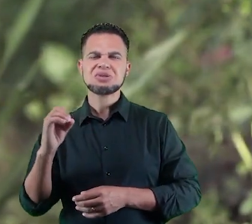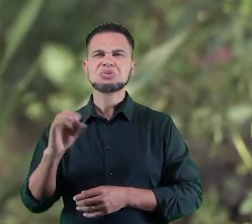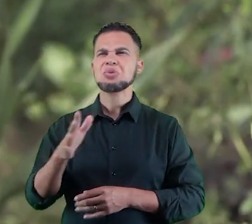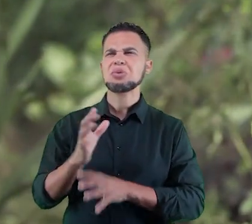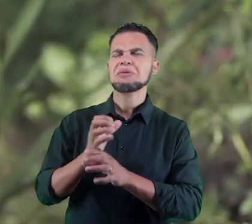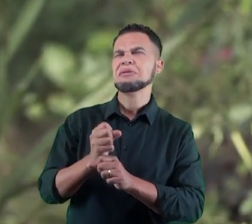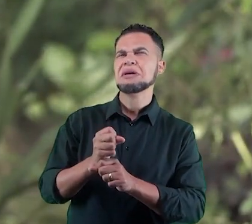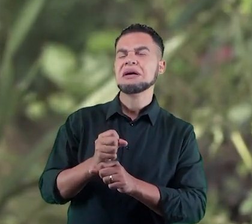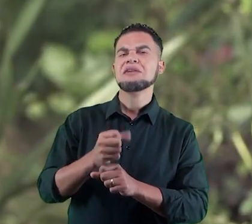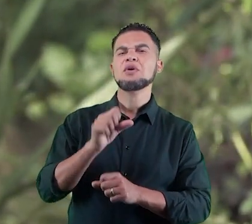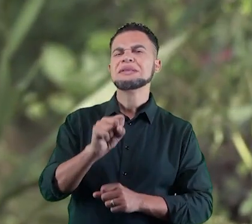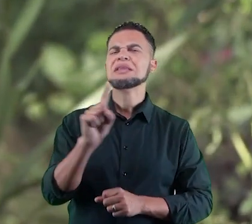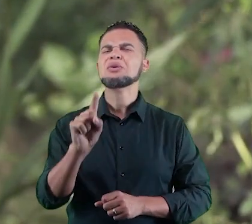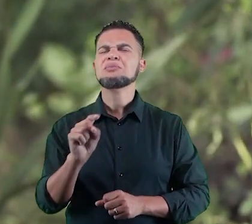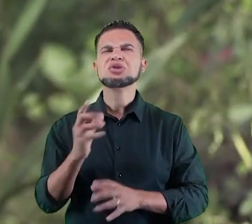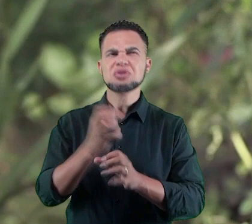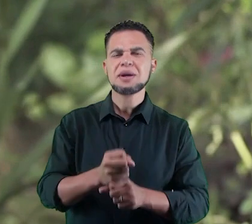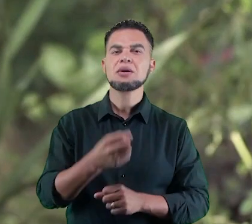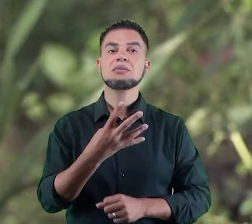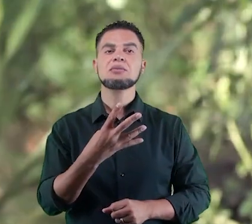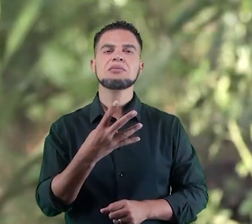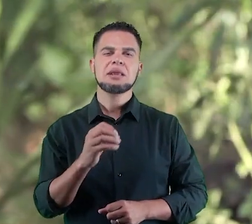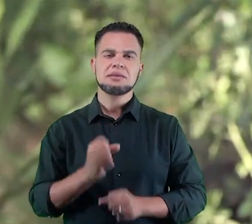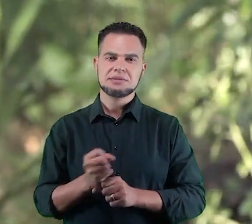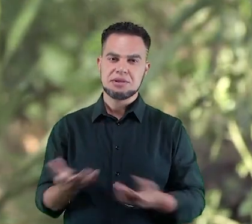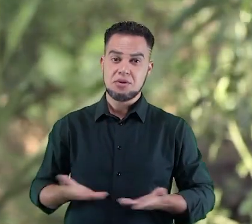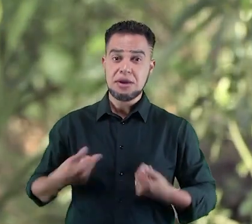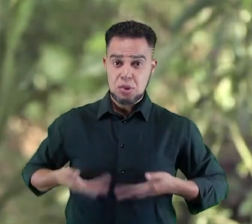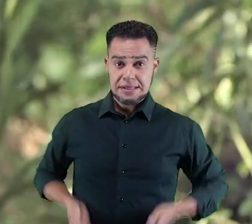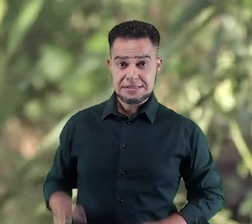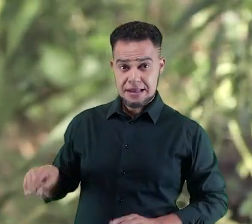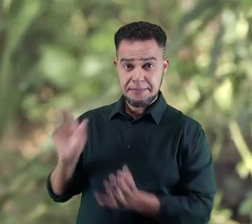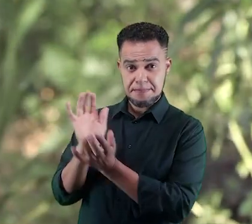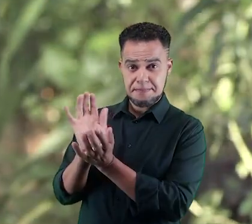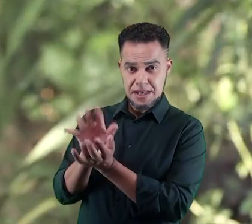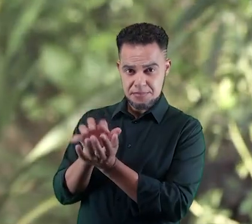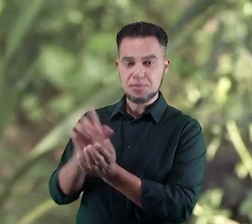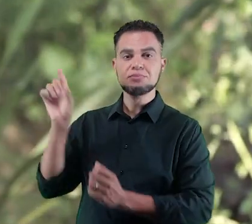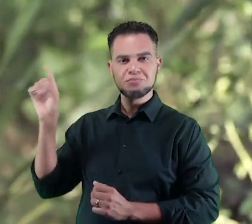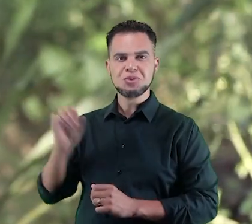It´s been 40....in 81. Itt´s been 40 years, now. I was born in Pernambuco.